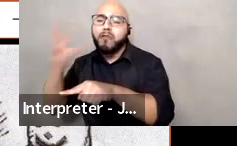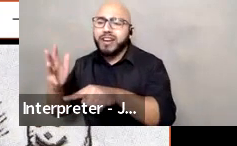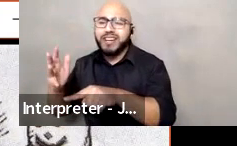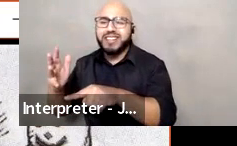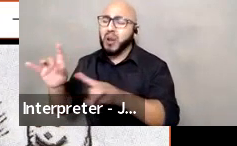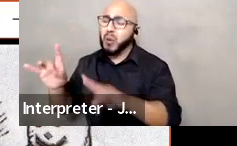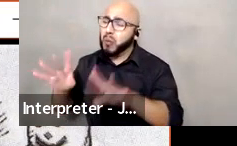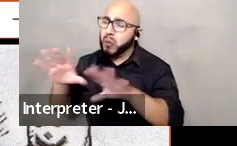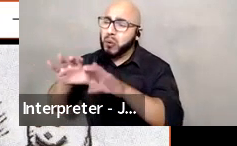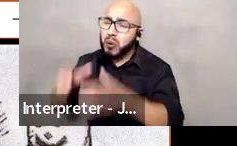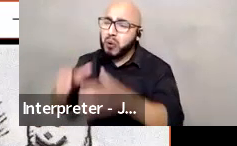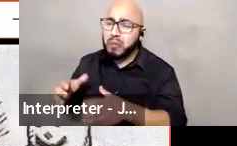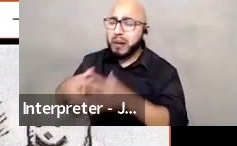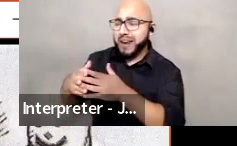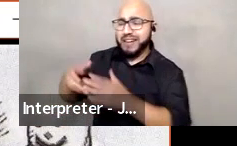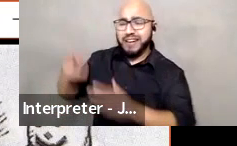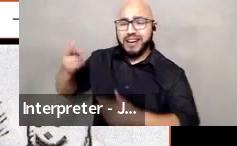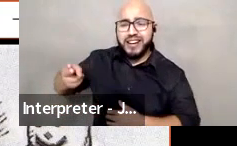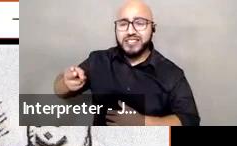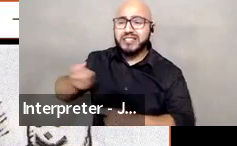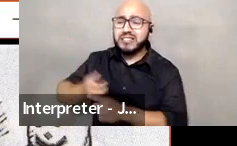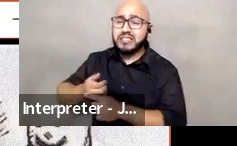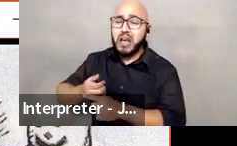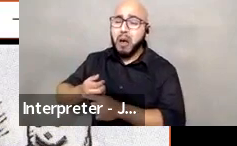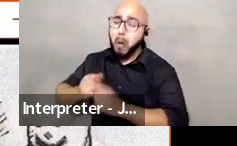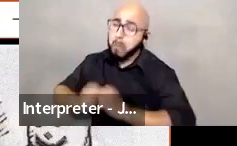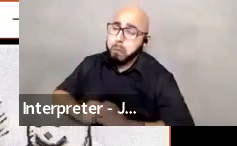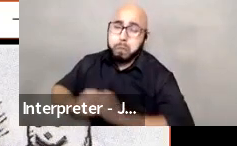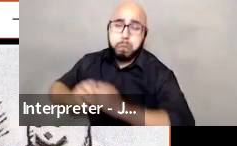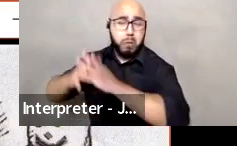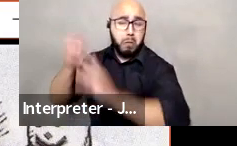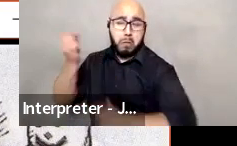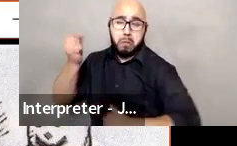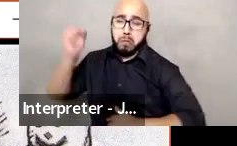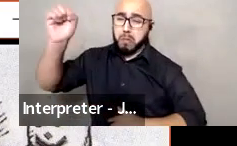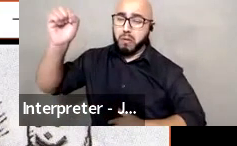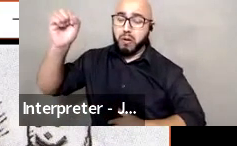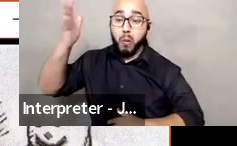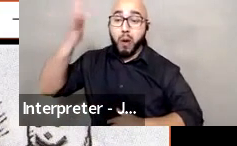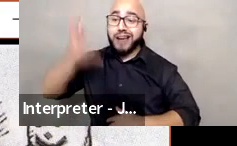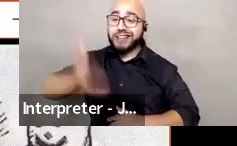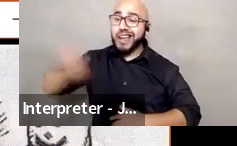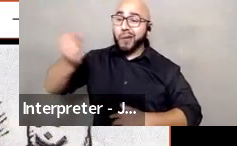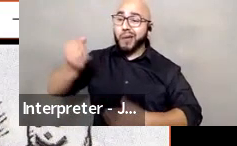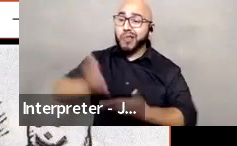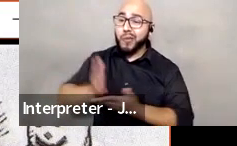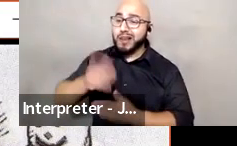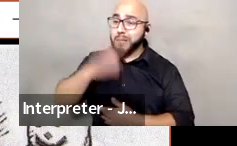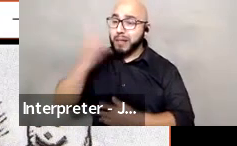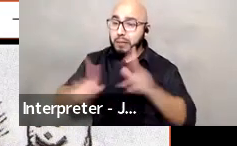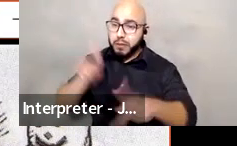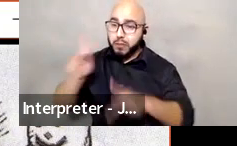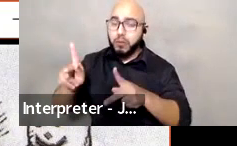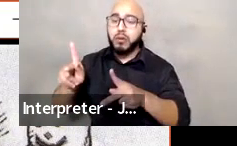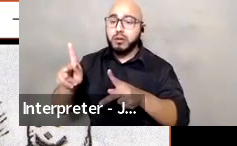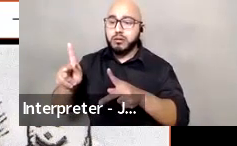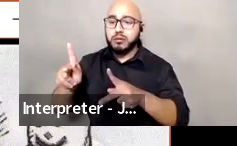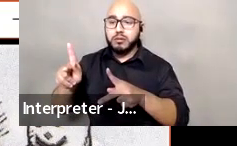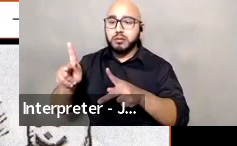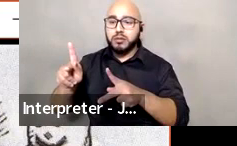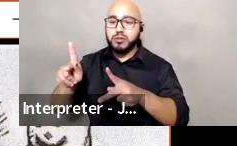Up to take away. The rights. Of black people. To terrorize them.